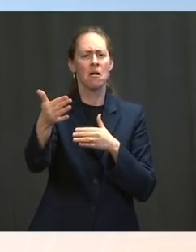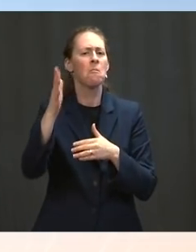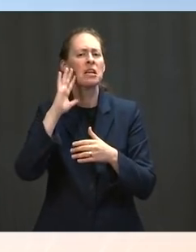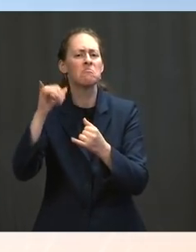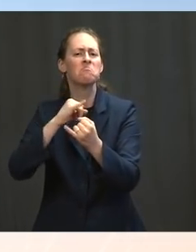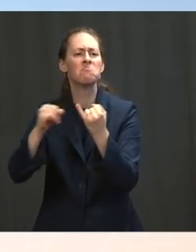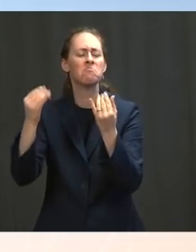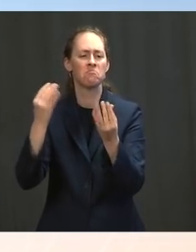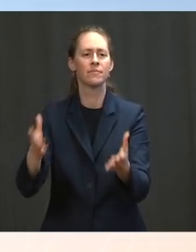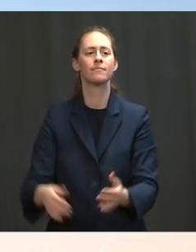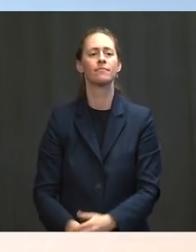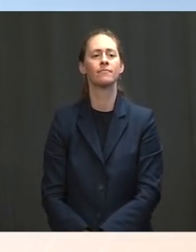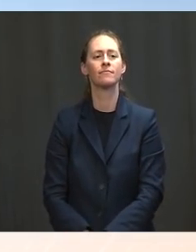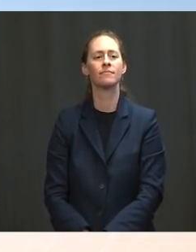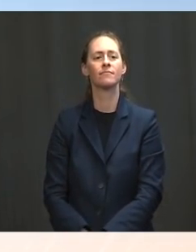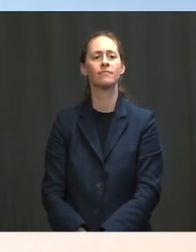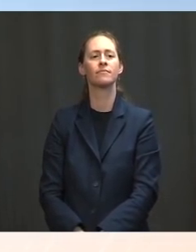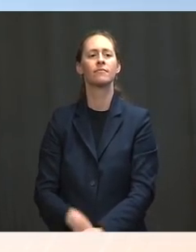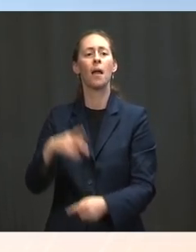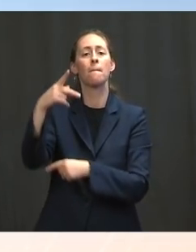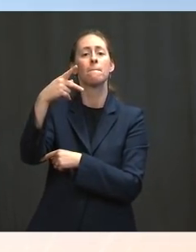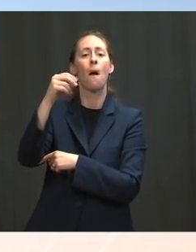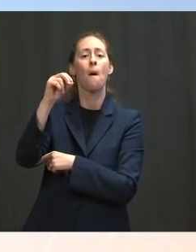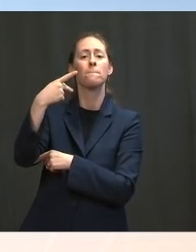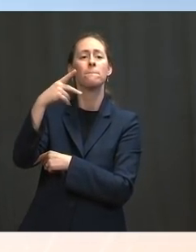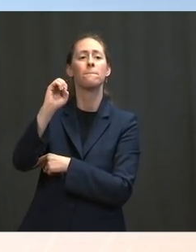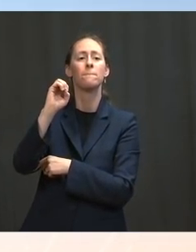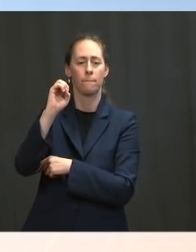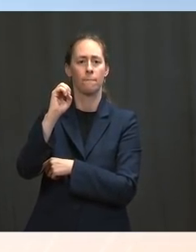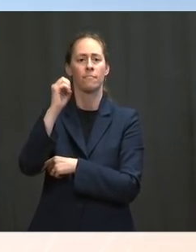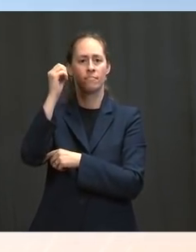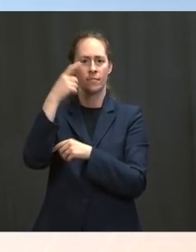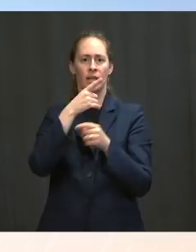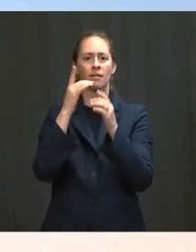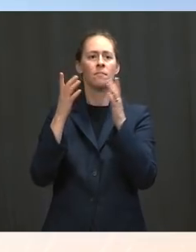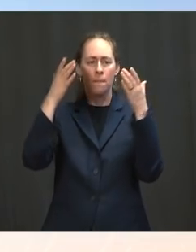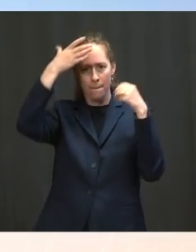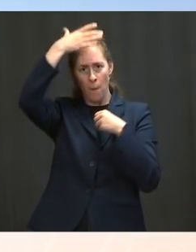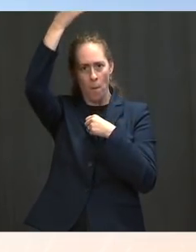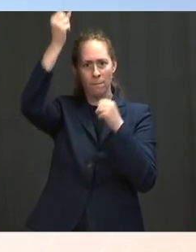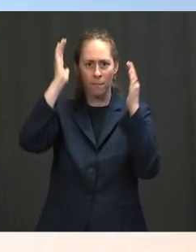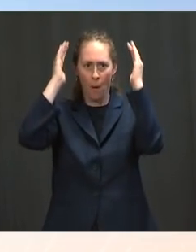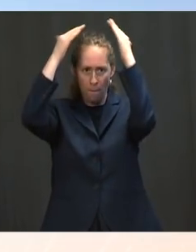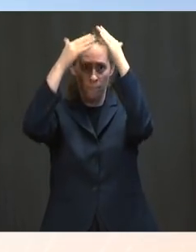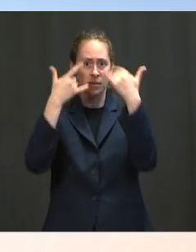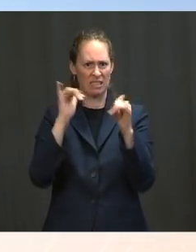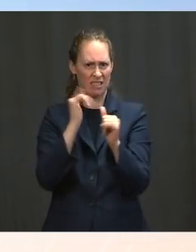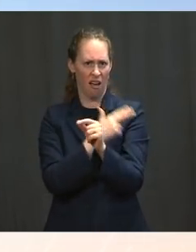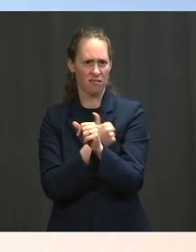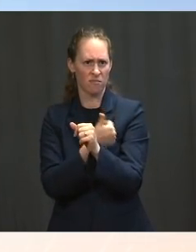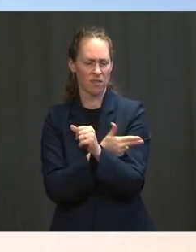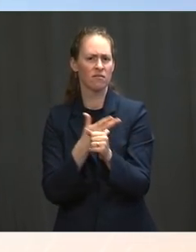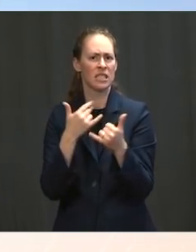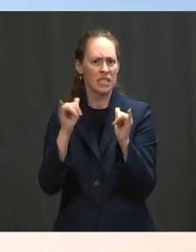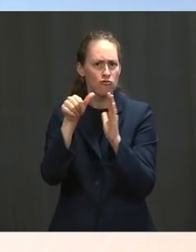recovering from surgery. I was just wondering: Has the President reached out to him at all? Has there been any contact? Anything the White House wanted to say? Ms. Psaki: I don't have any contact